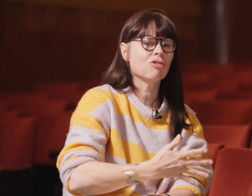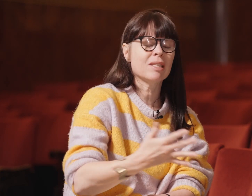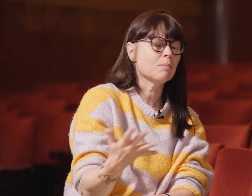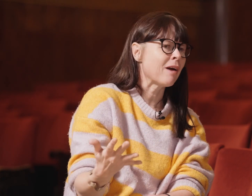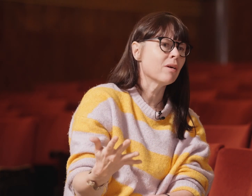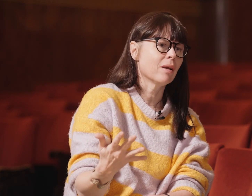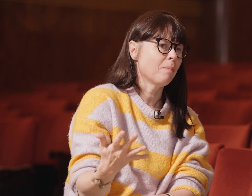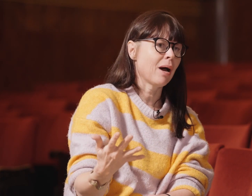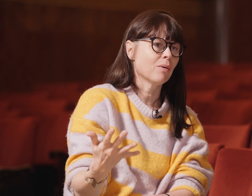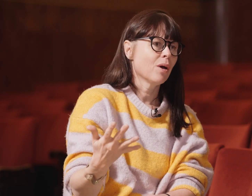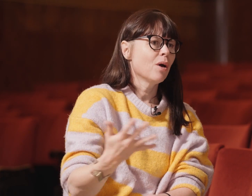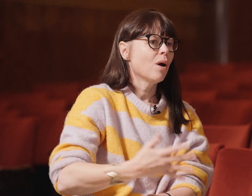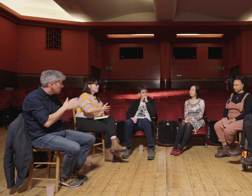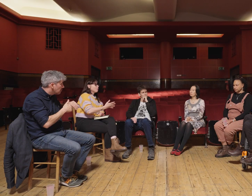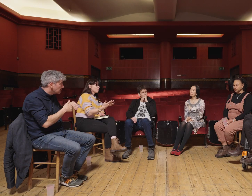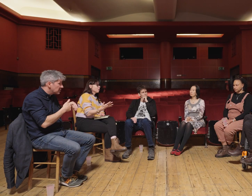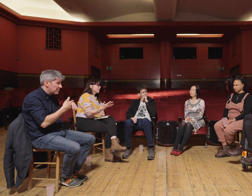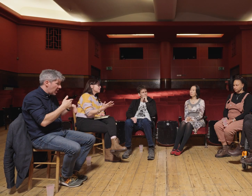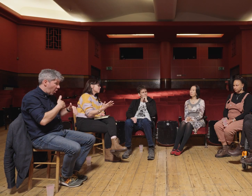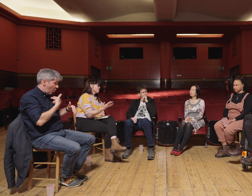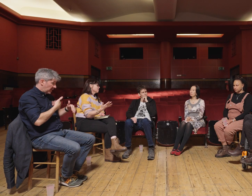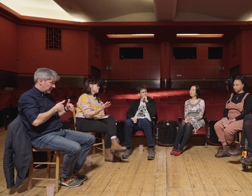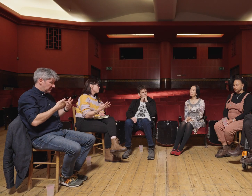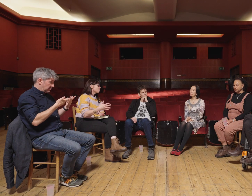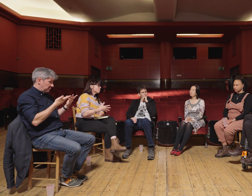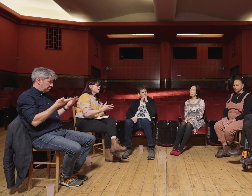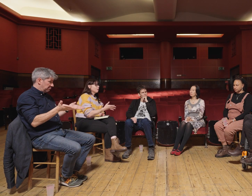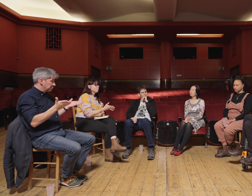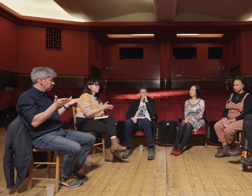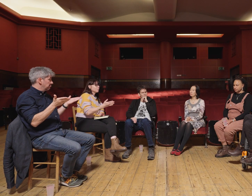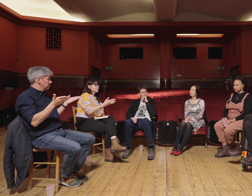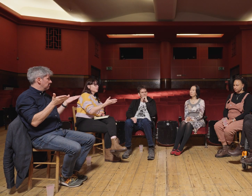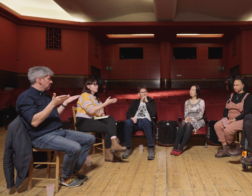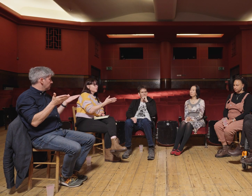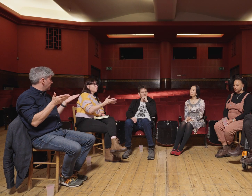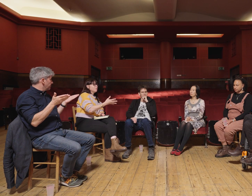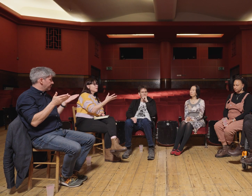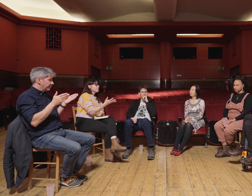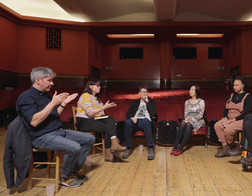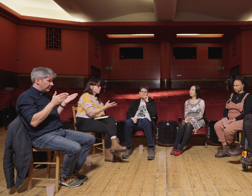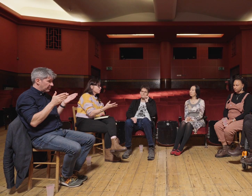being transparent about what it is to be in those roles.